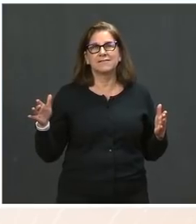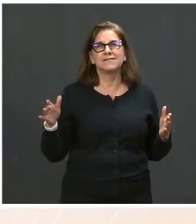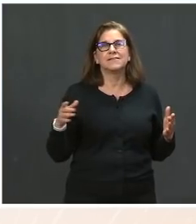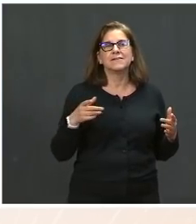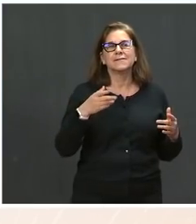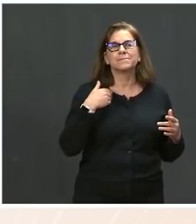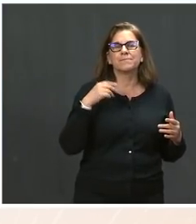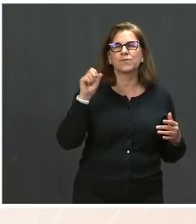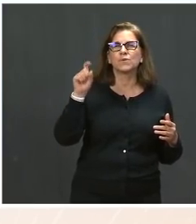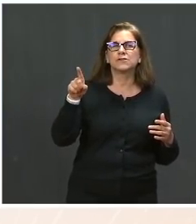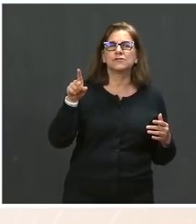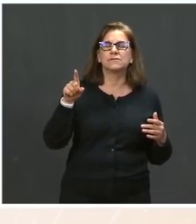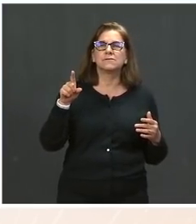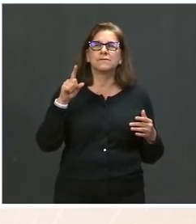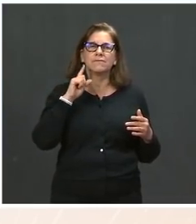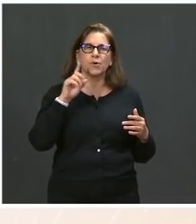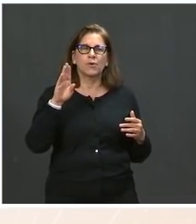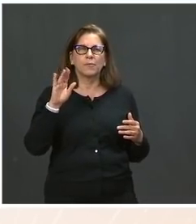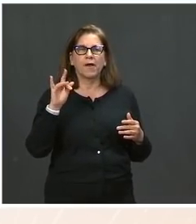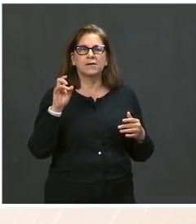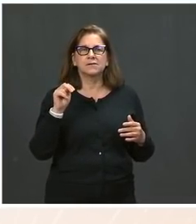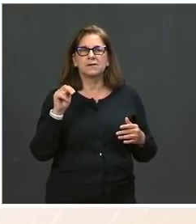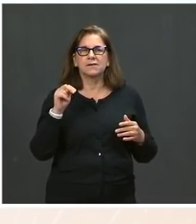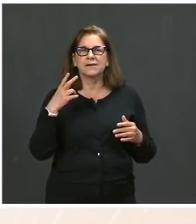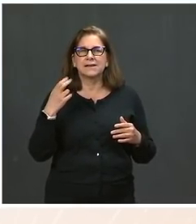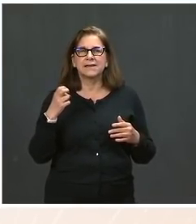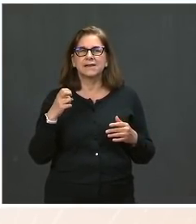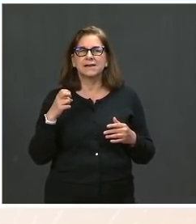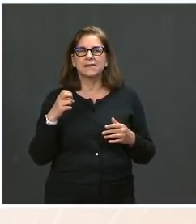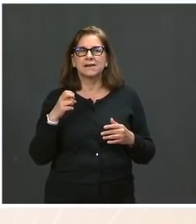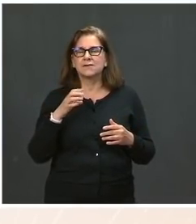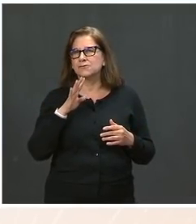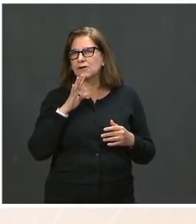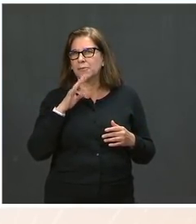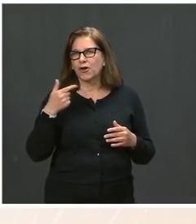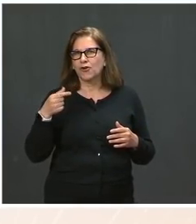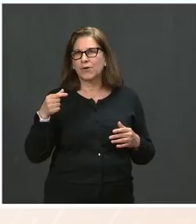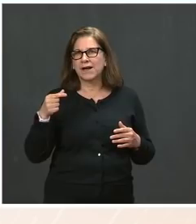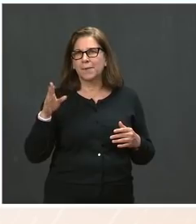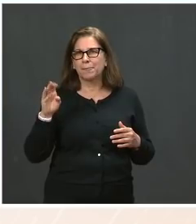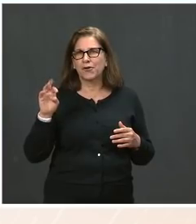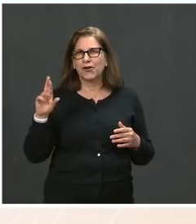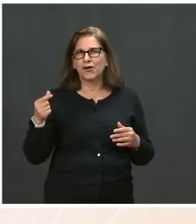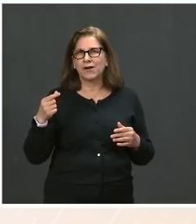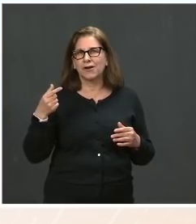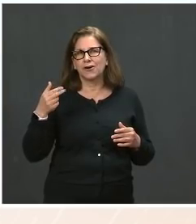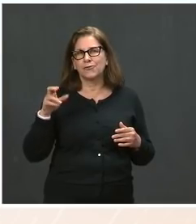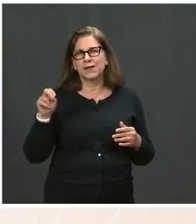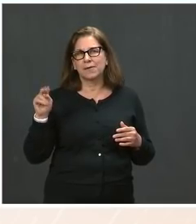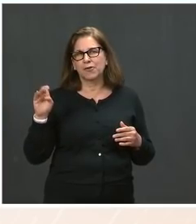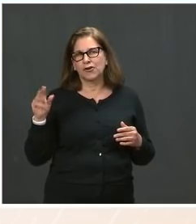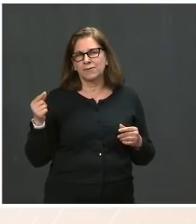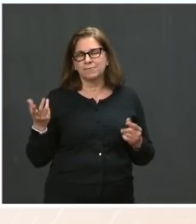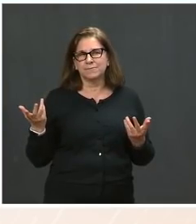by name in the Rose Garden today. What role did Fred and other gun safety advocates play in crafting this executive action?